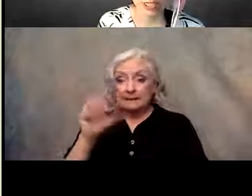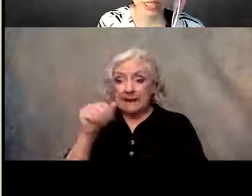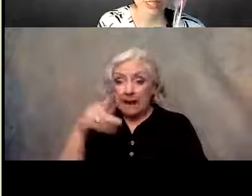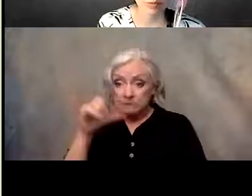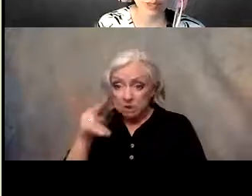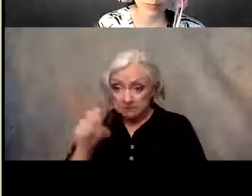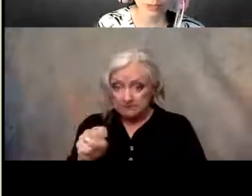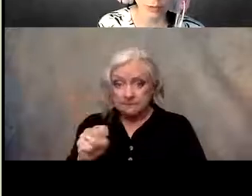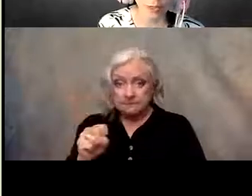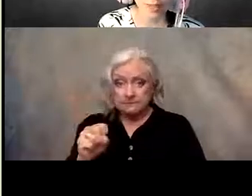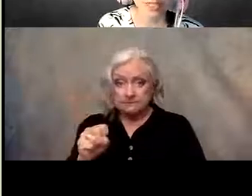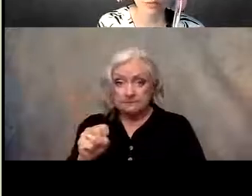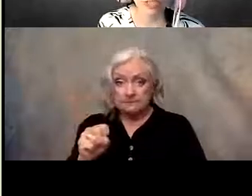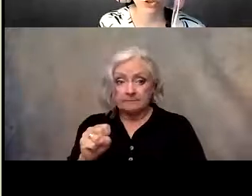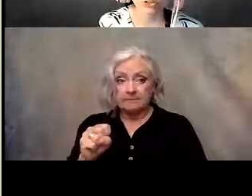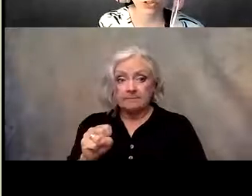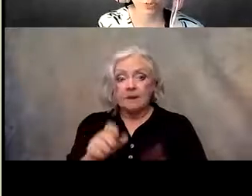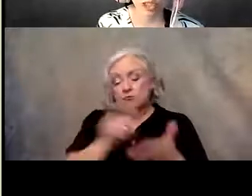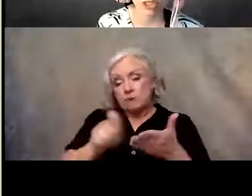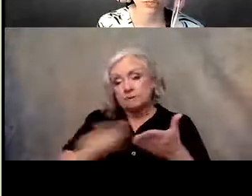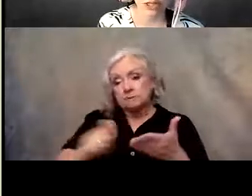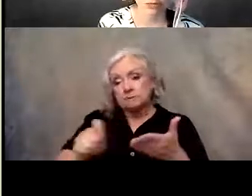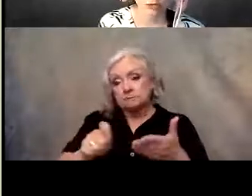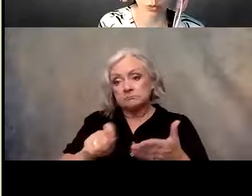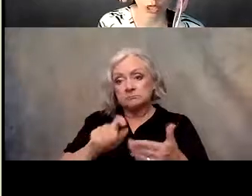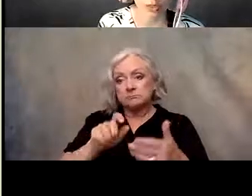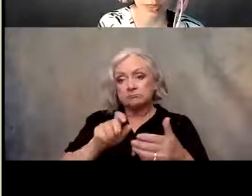In its most simplest form, it's a written transcription of audio visual content